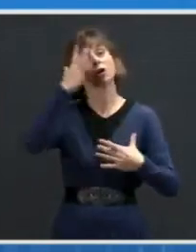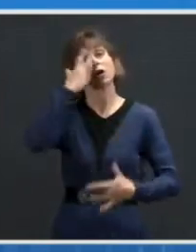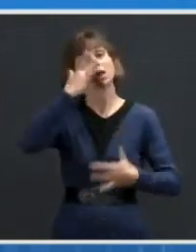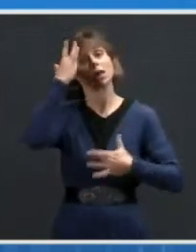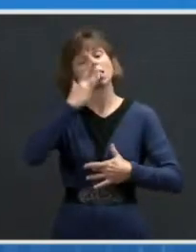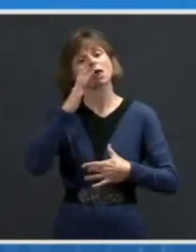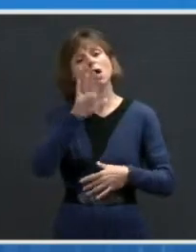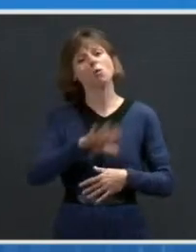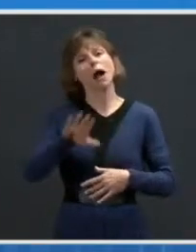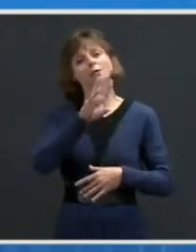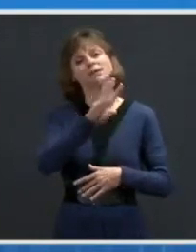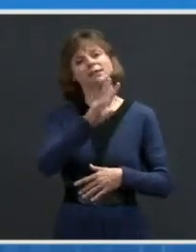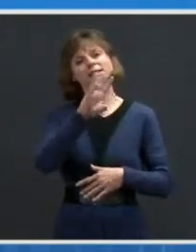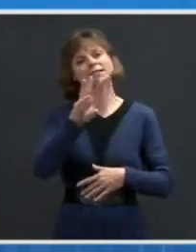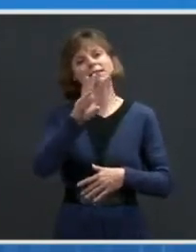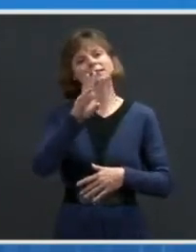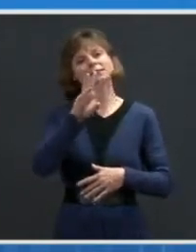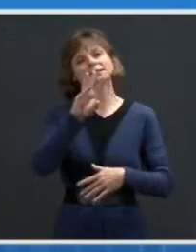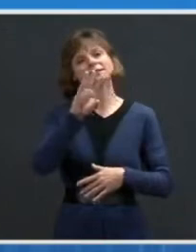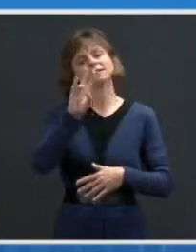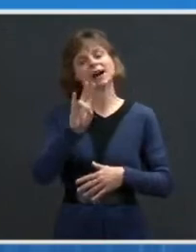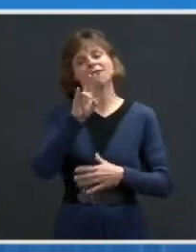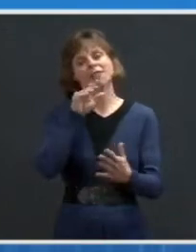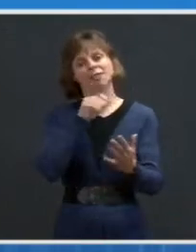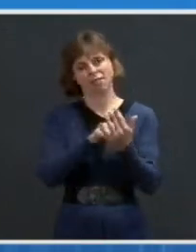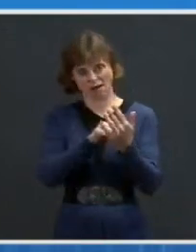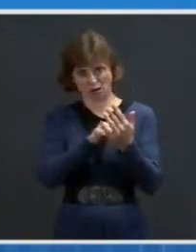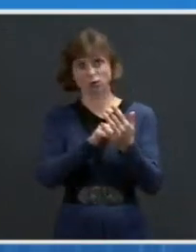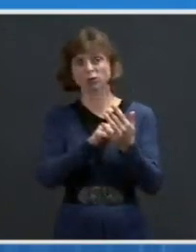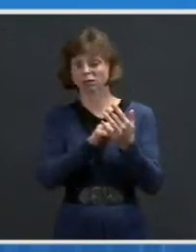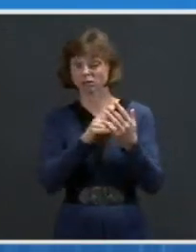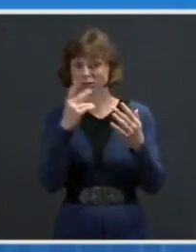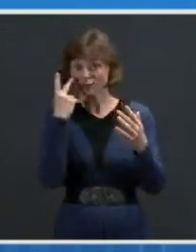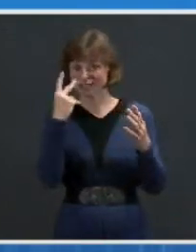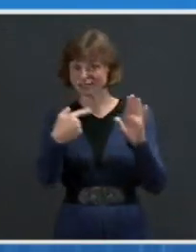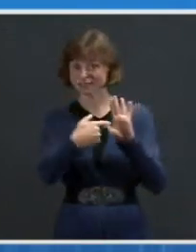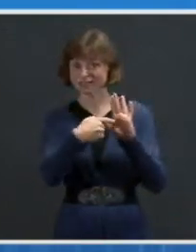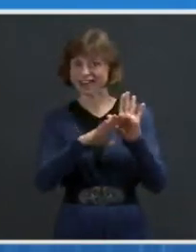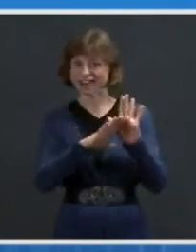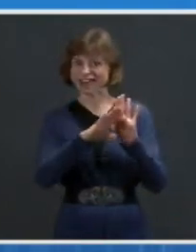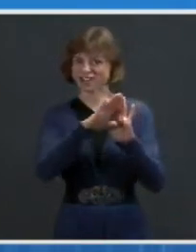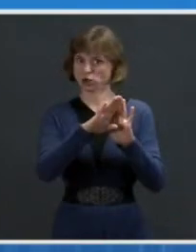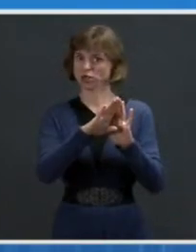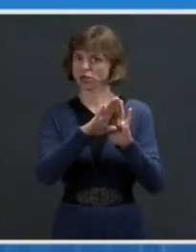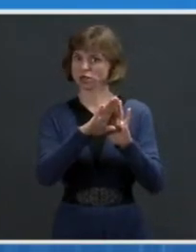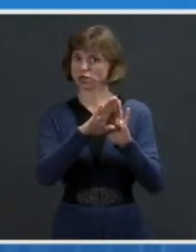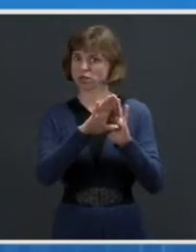VERY HIGH NUMBER.